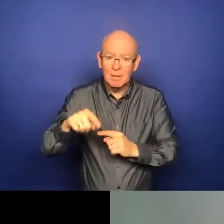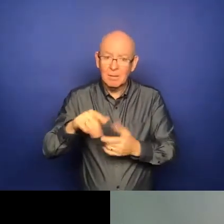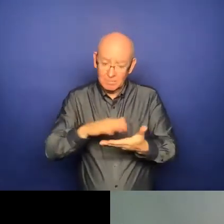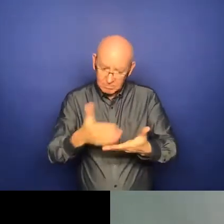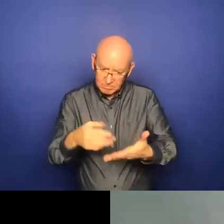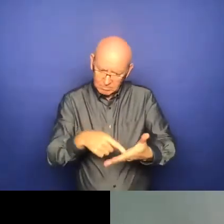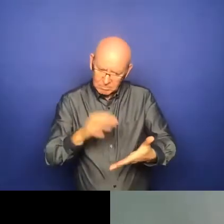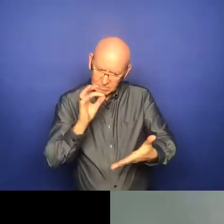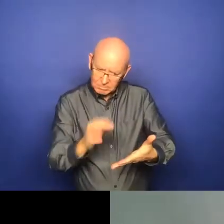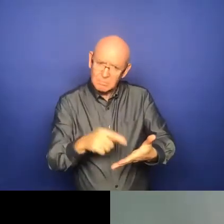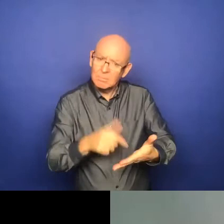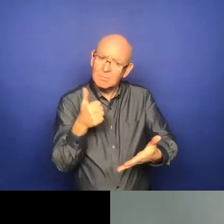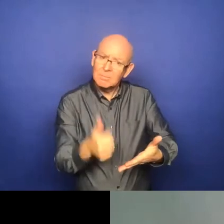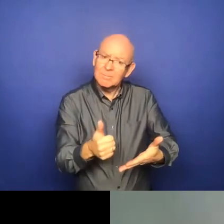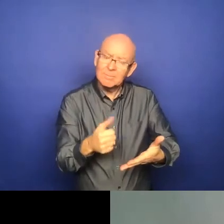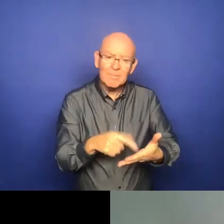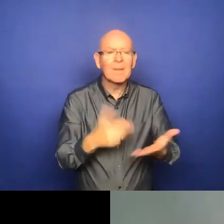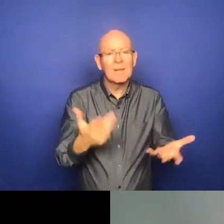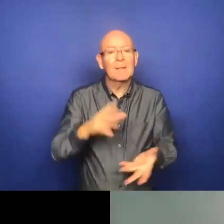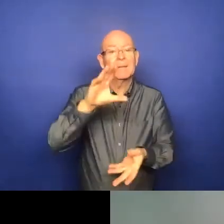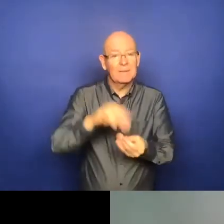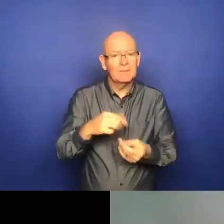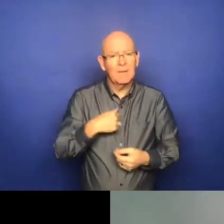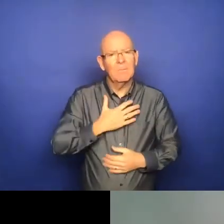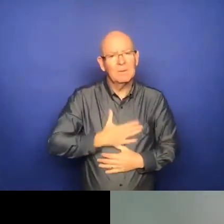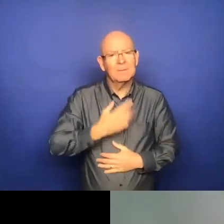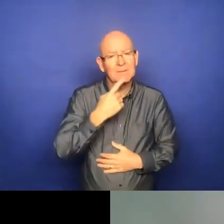are affected by COVID-19, and will be